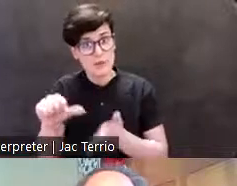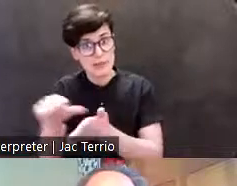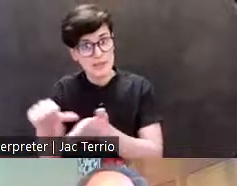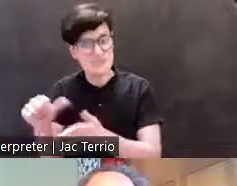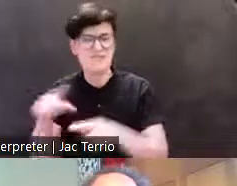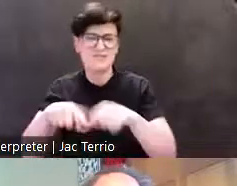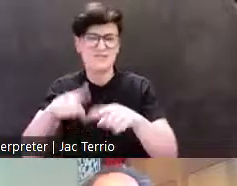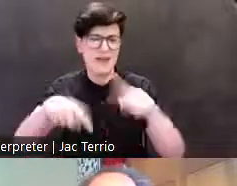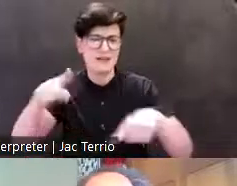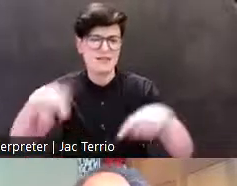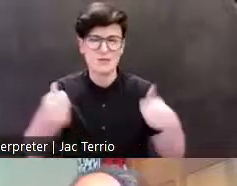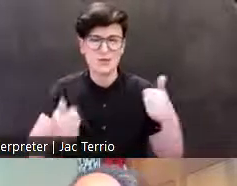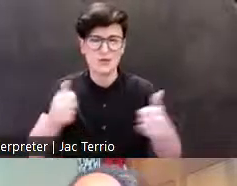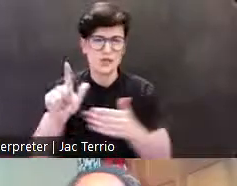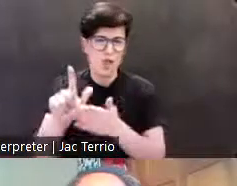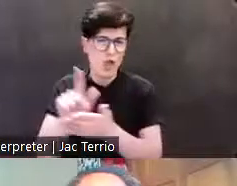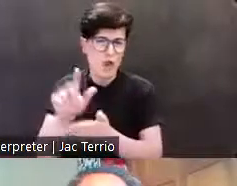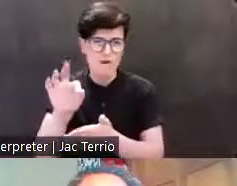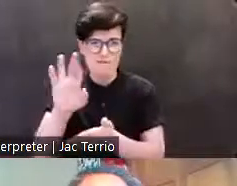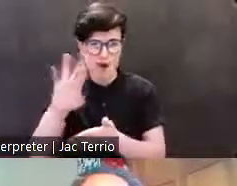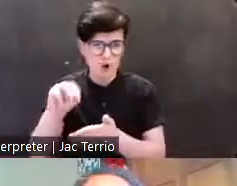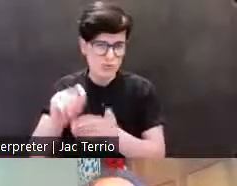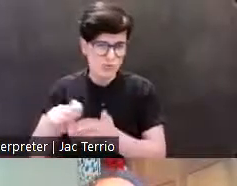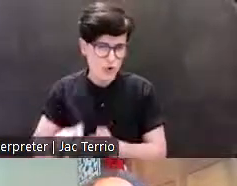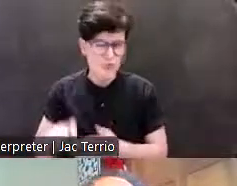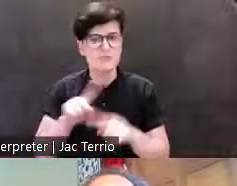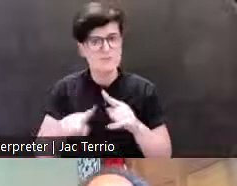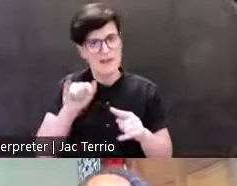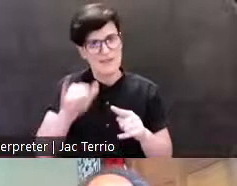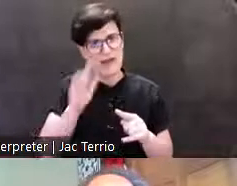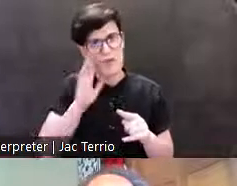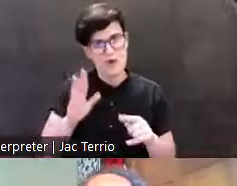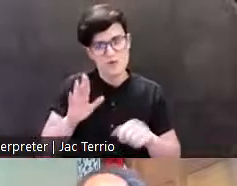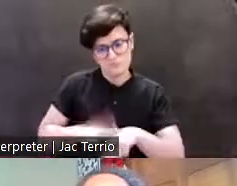It will say you are in violation of your lease. That is just the first step in the process.